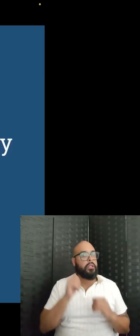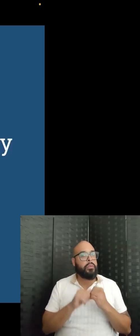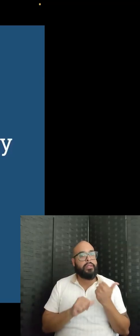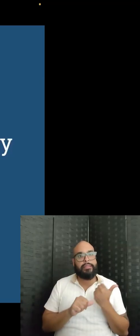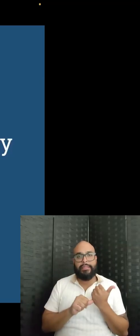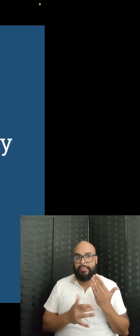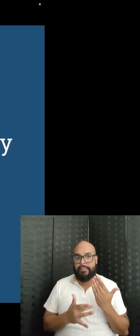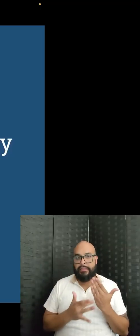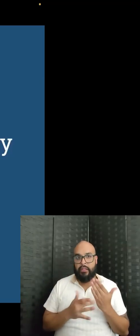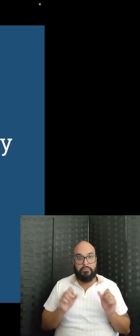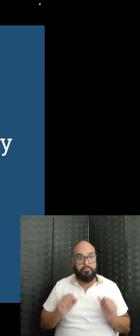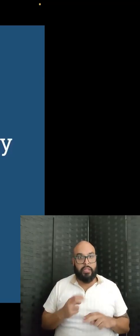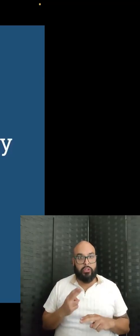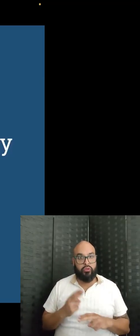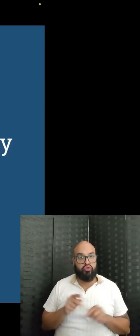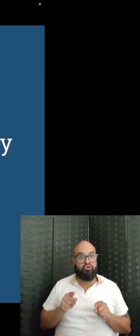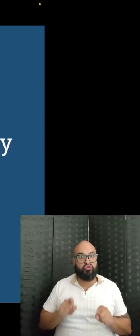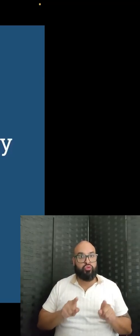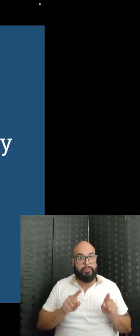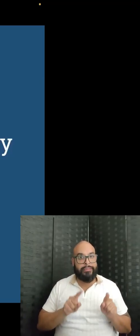based on what a student uses on a daily basis.